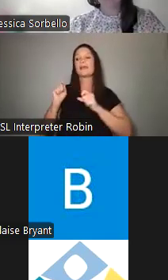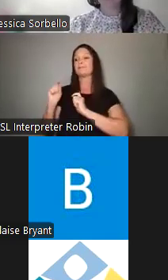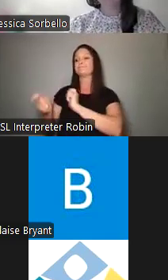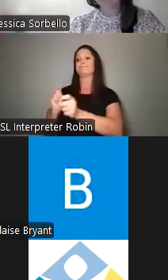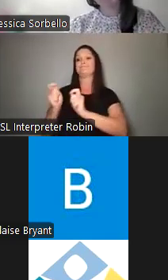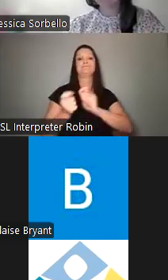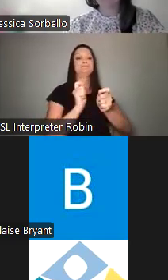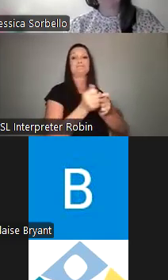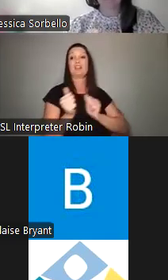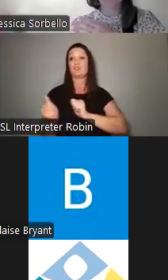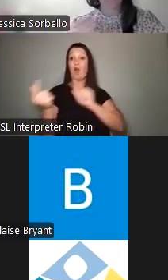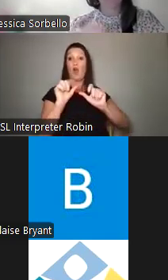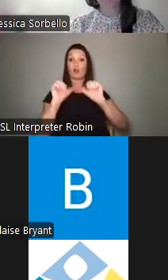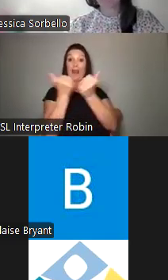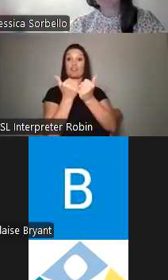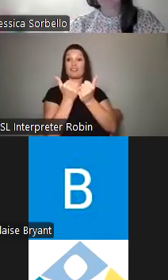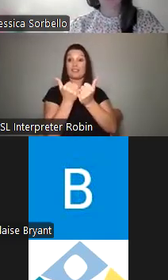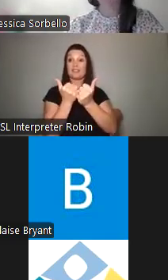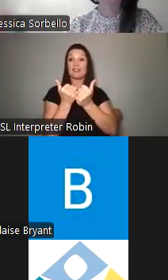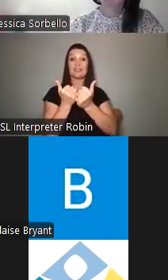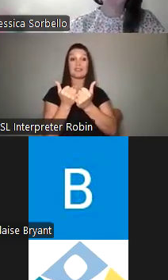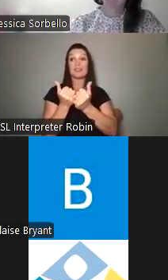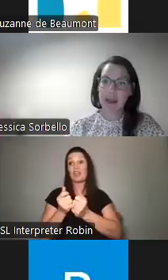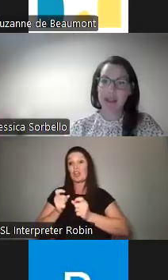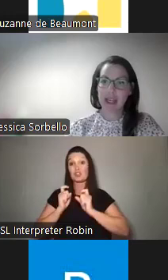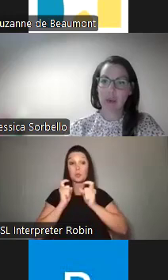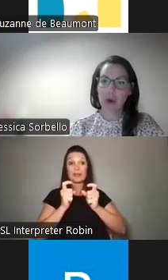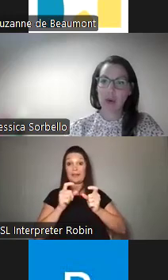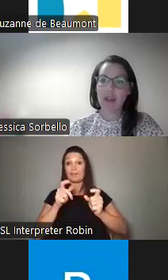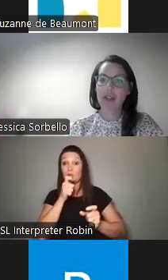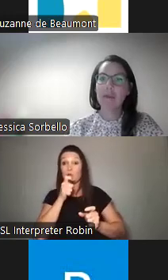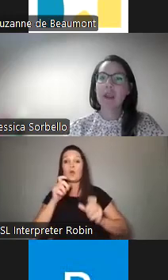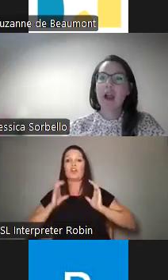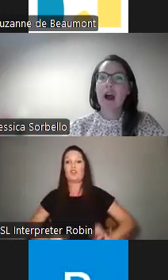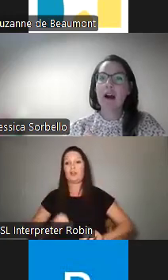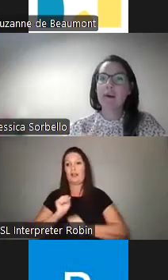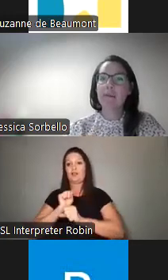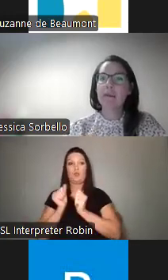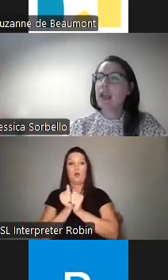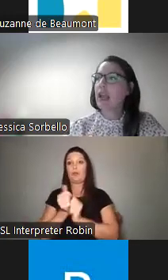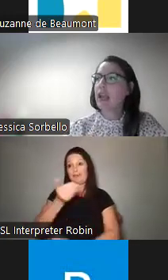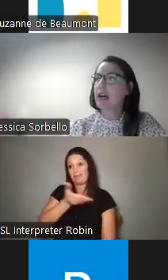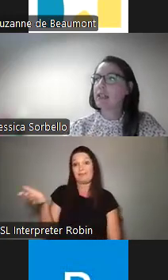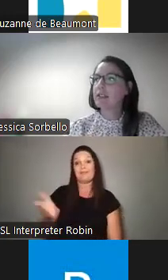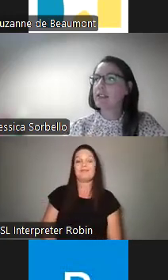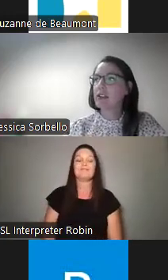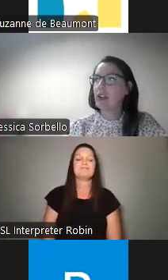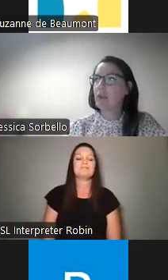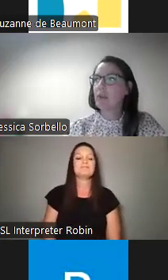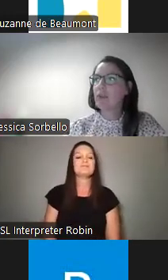to the clients and families we work with. I want to gauge a little bit of what everybody's thoughts are about